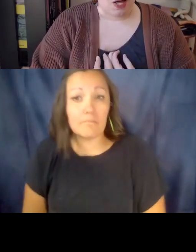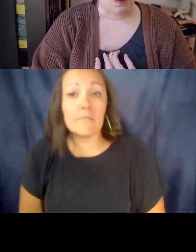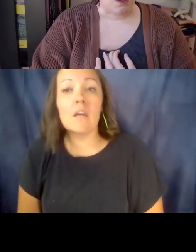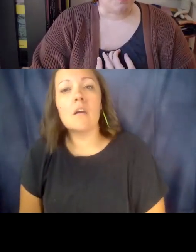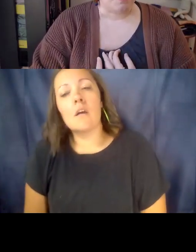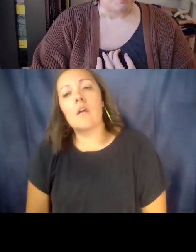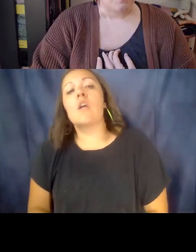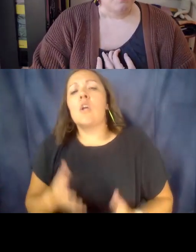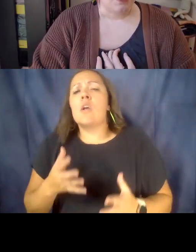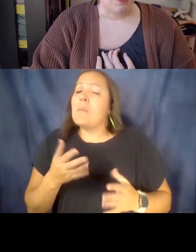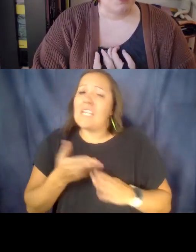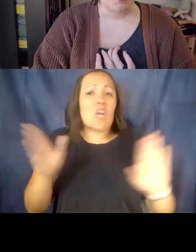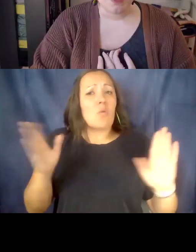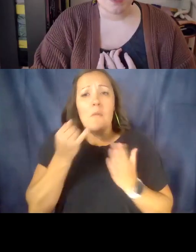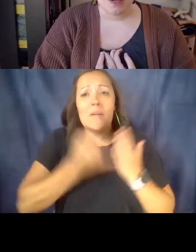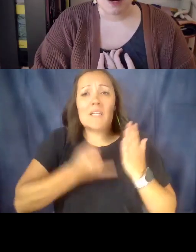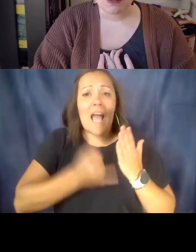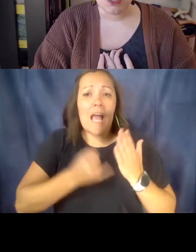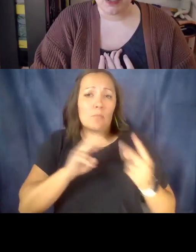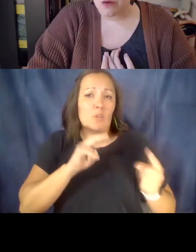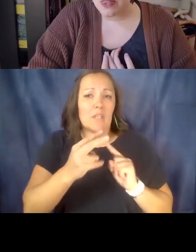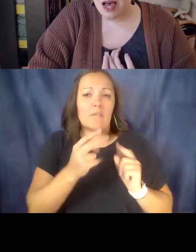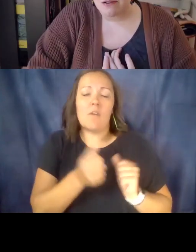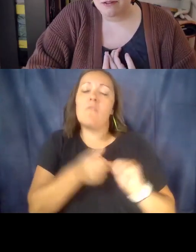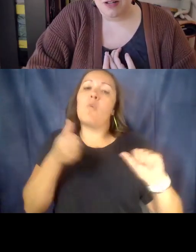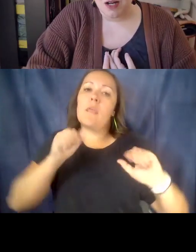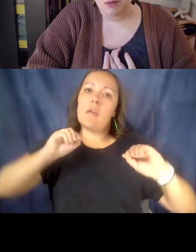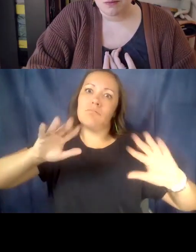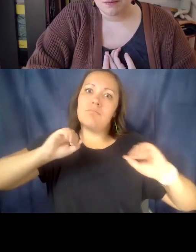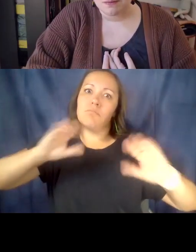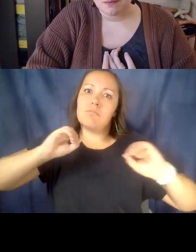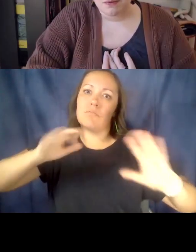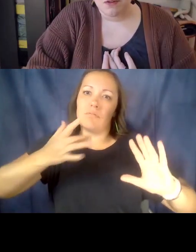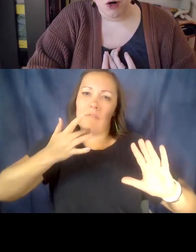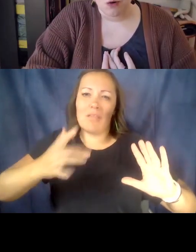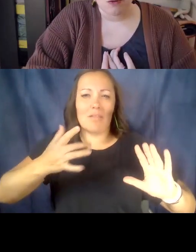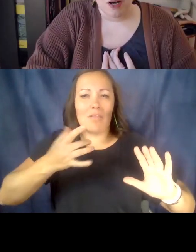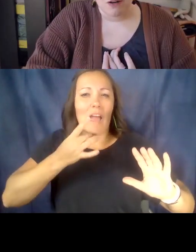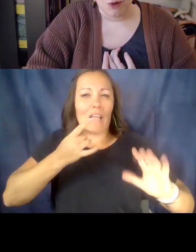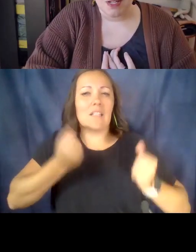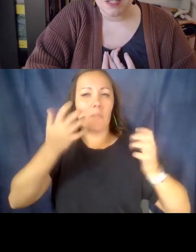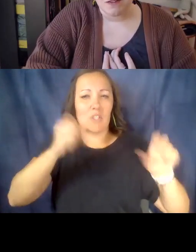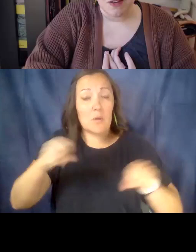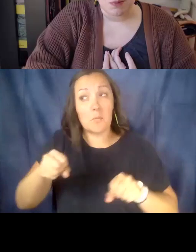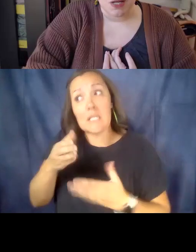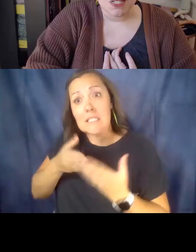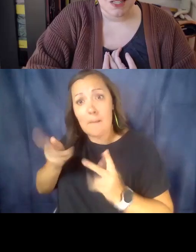possible. Especially because a lot of people don't know that they have photosensitive epilepsy and